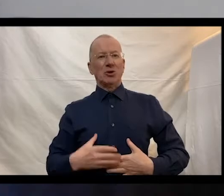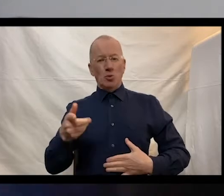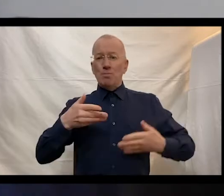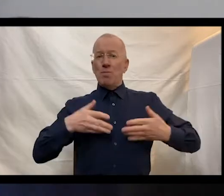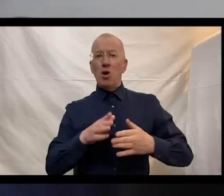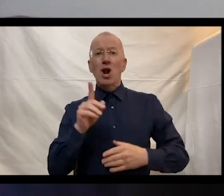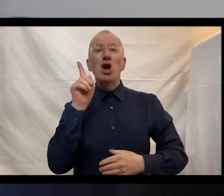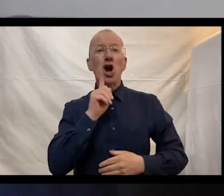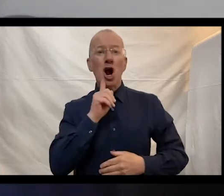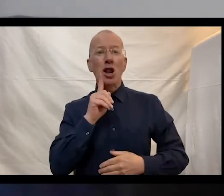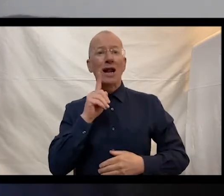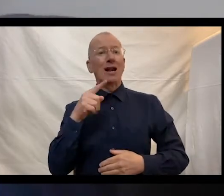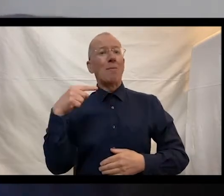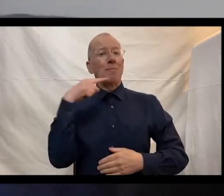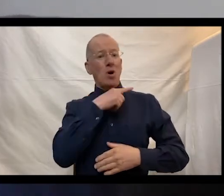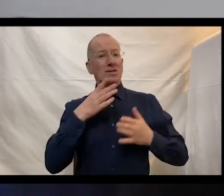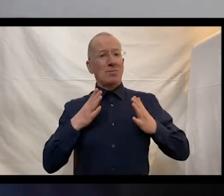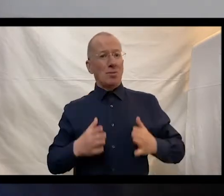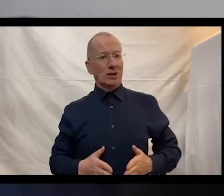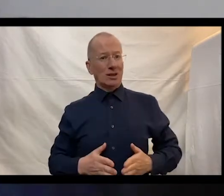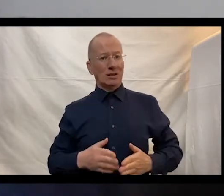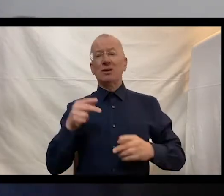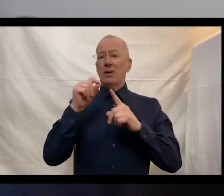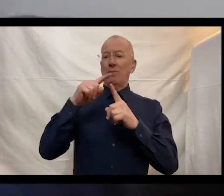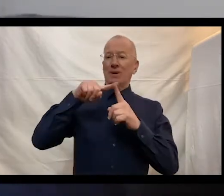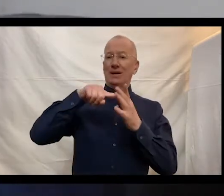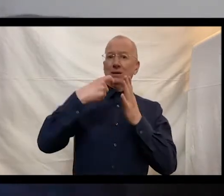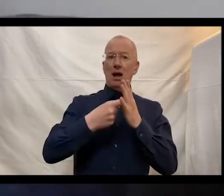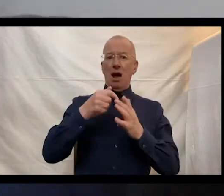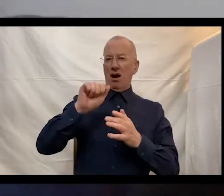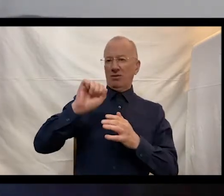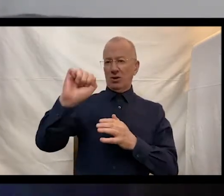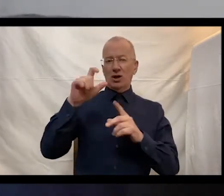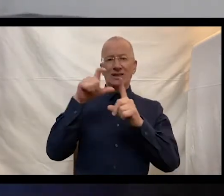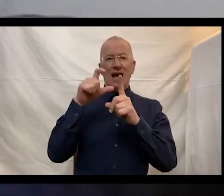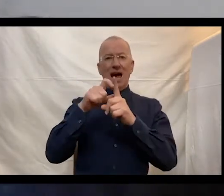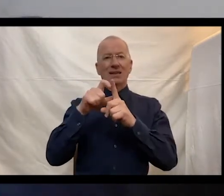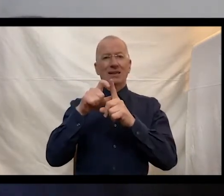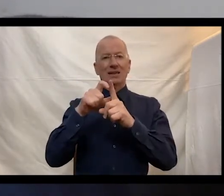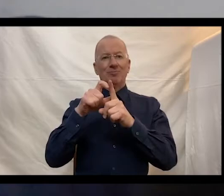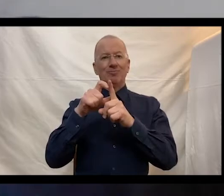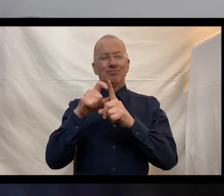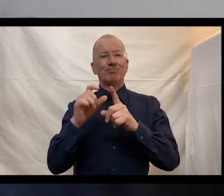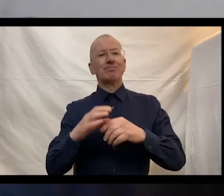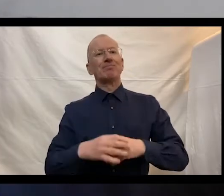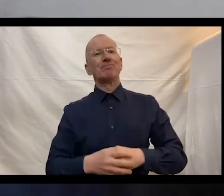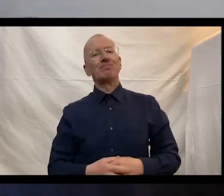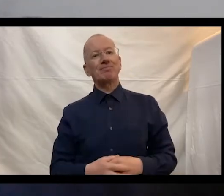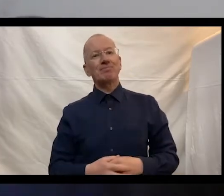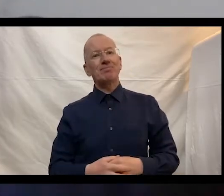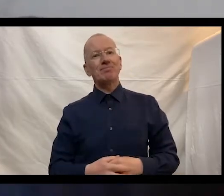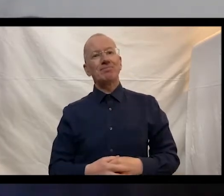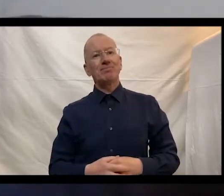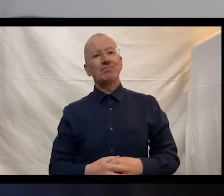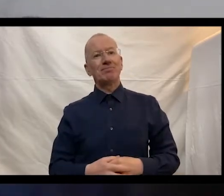You were born a girl in a boy’s body, Peter after your dad